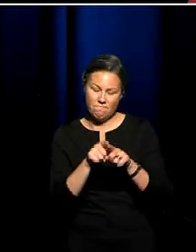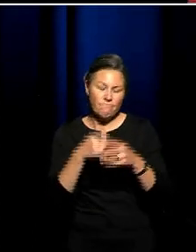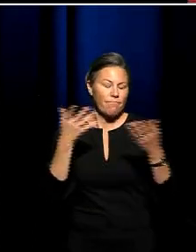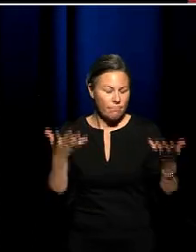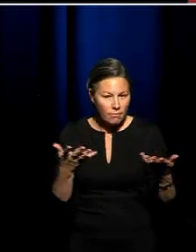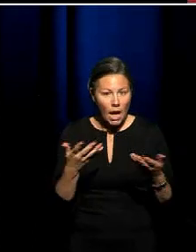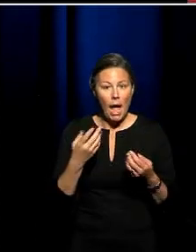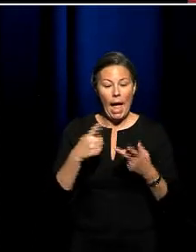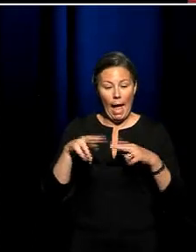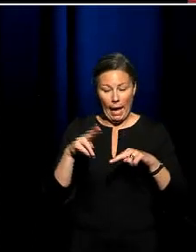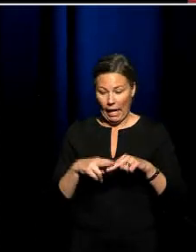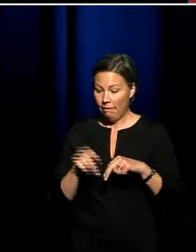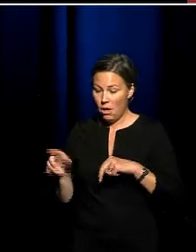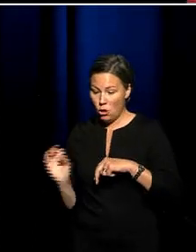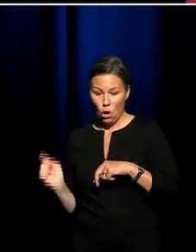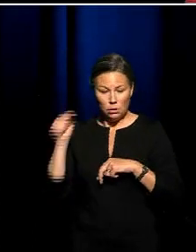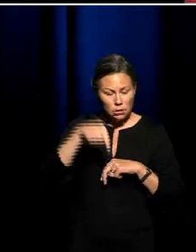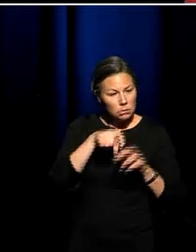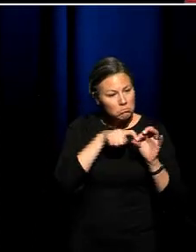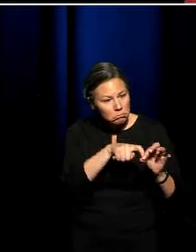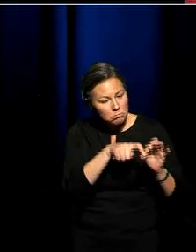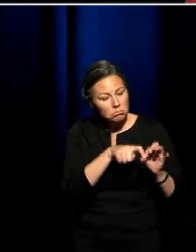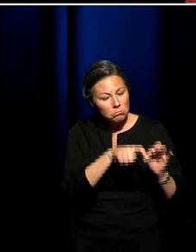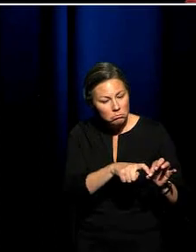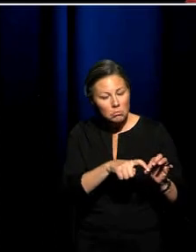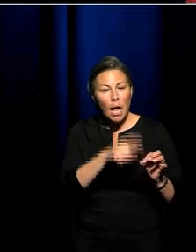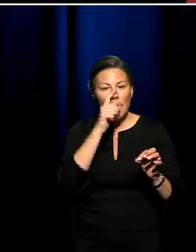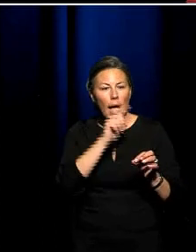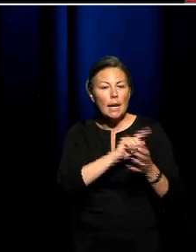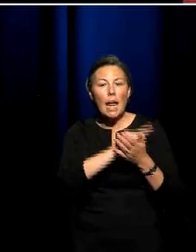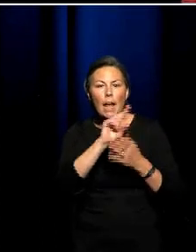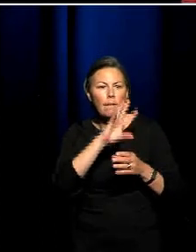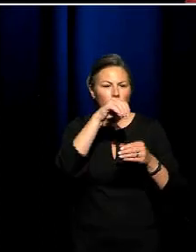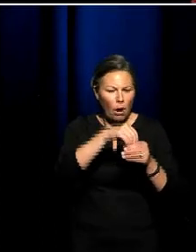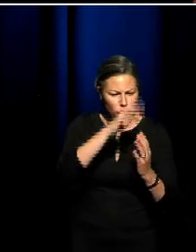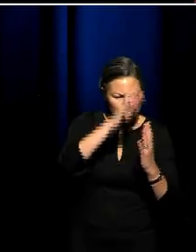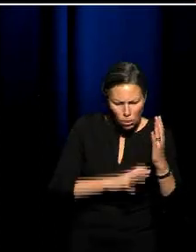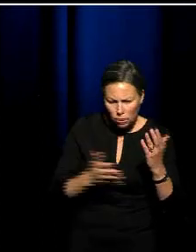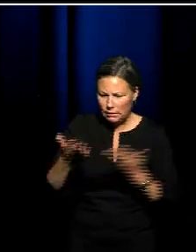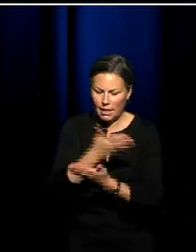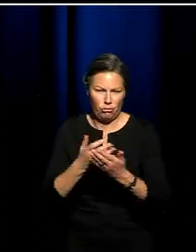preparation of any report produced as a direct result of that hearing. Next under